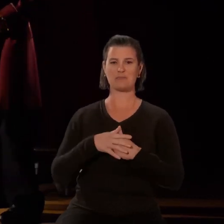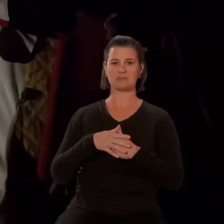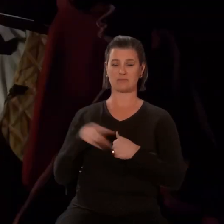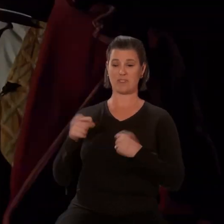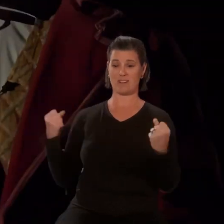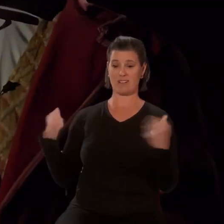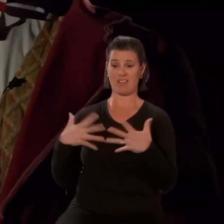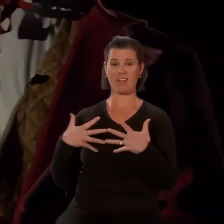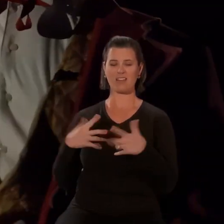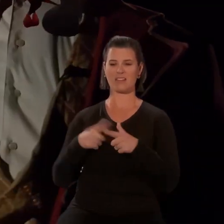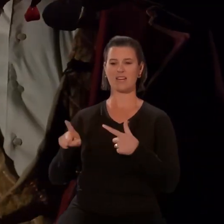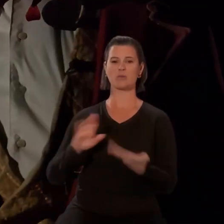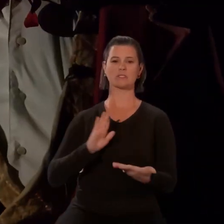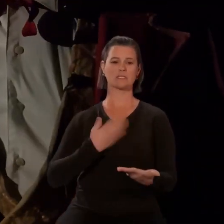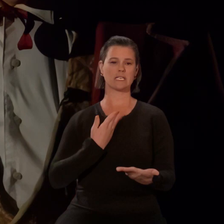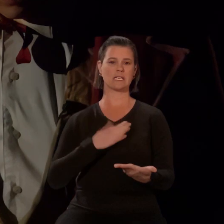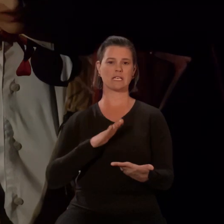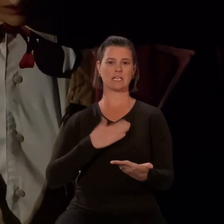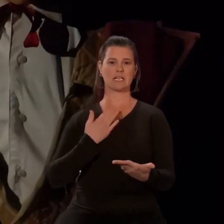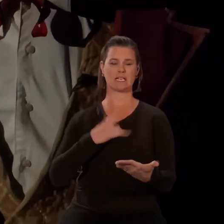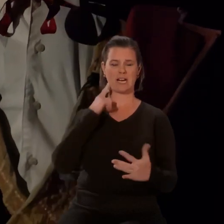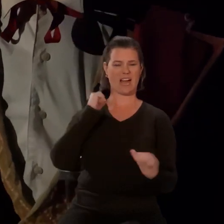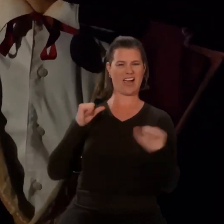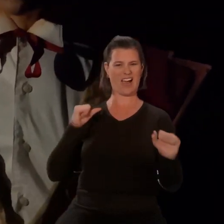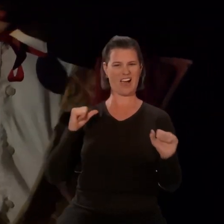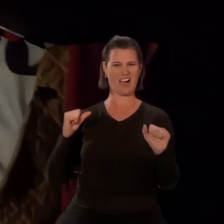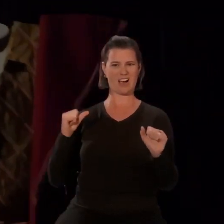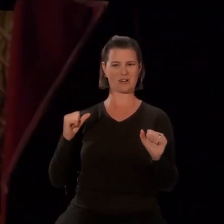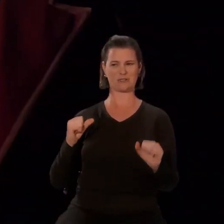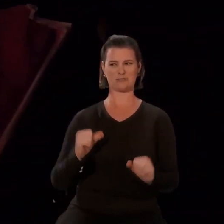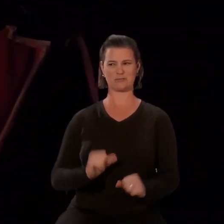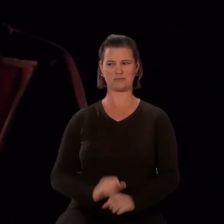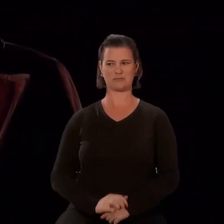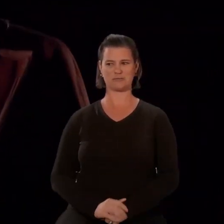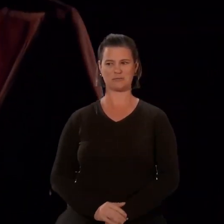he would sing his Psalms at the top of his voice. (insects chirping)